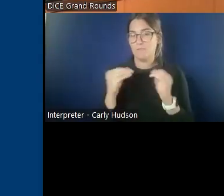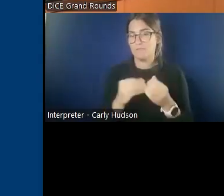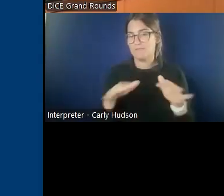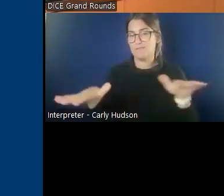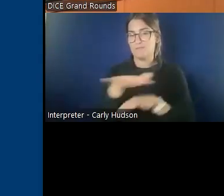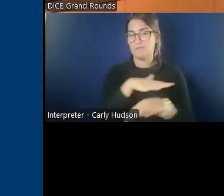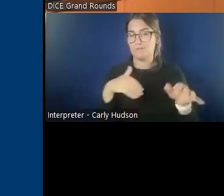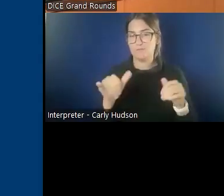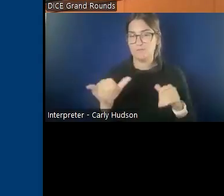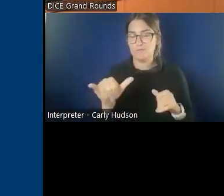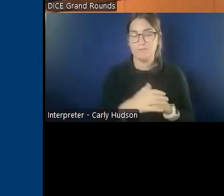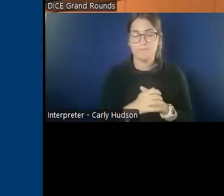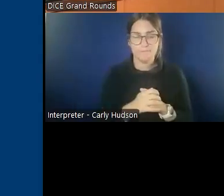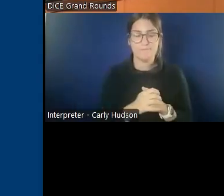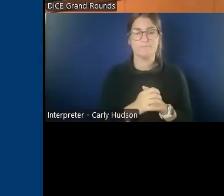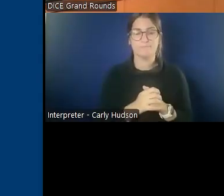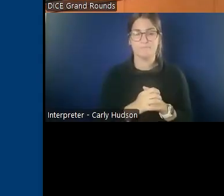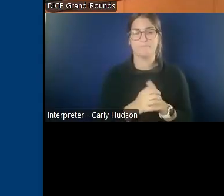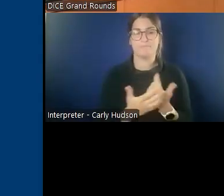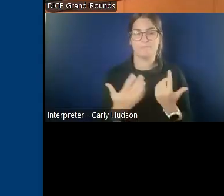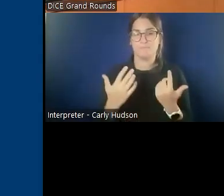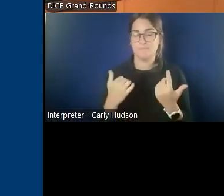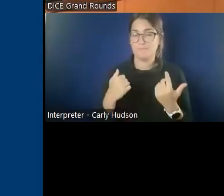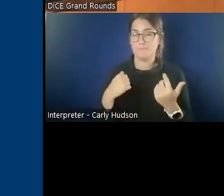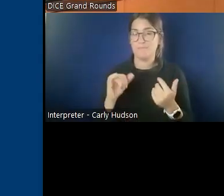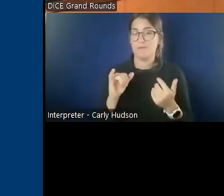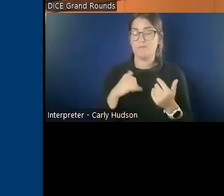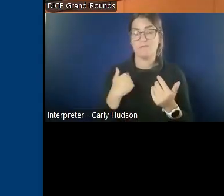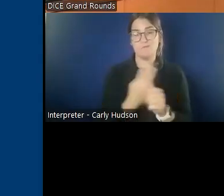grew our group through a lot of more traditional means such as newsletters and different forms of